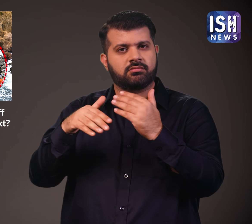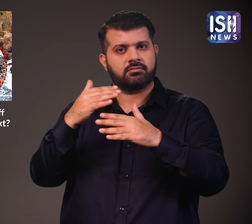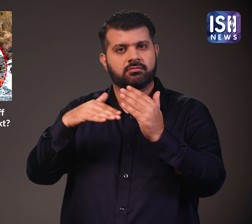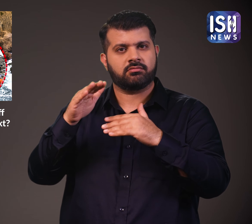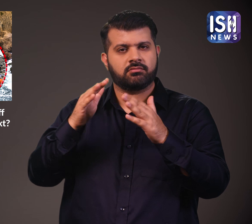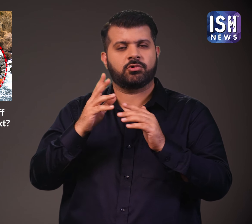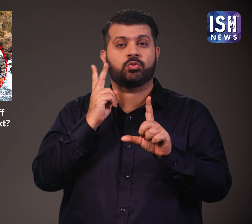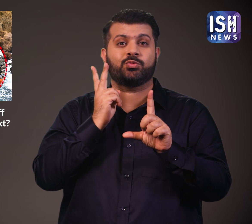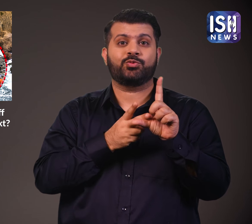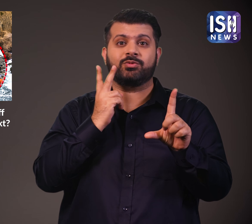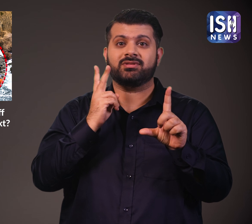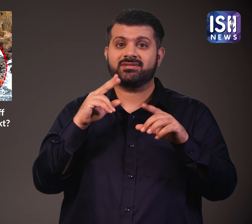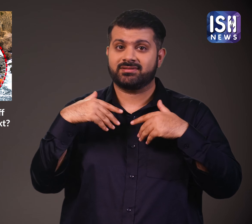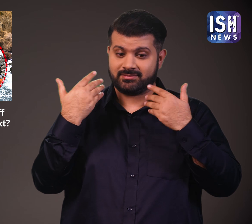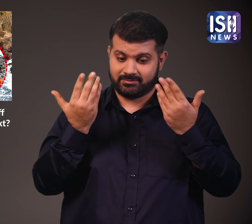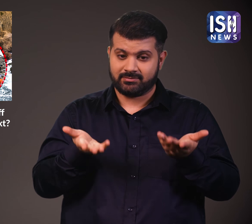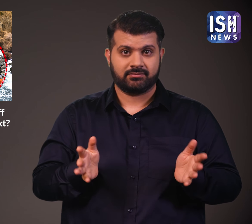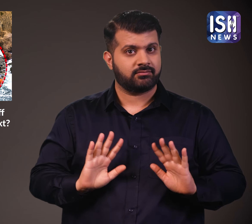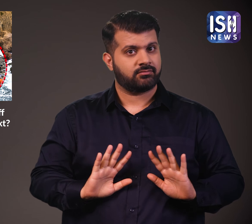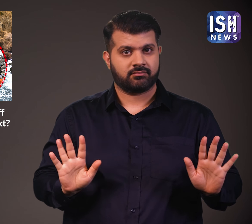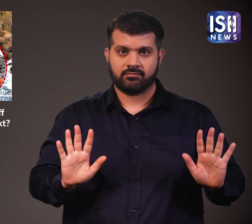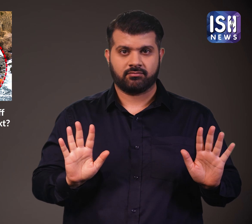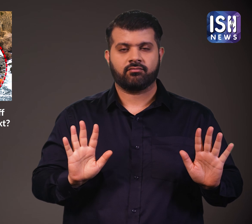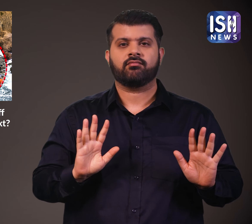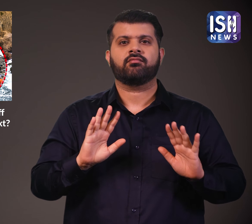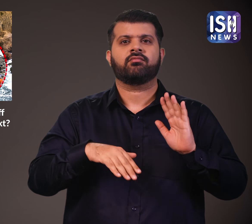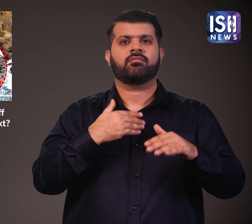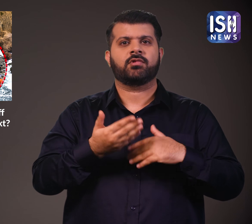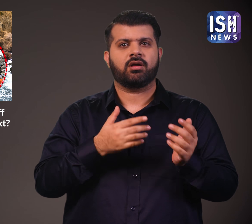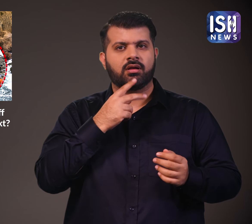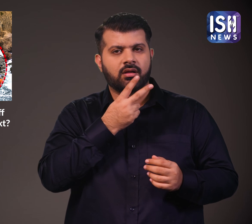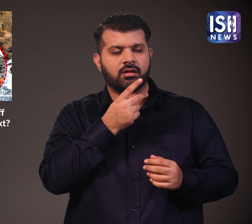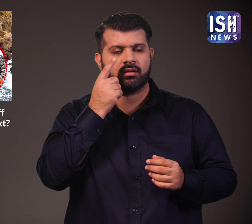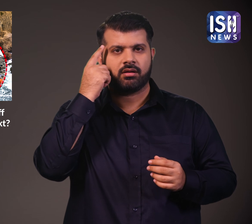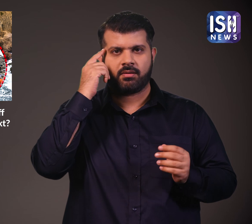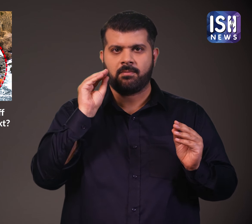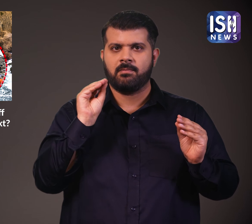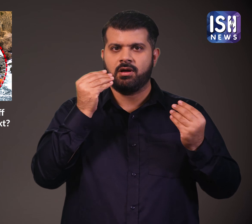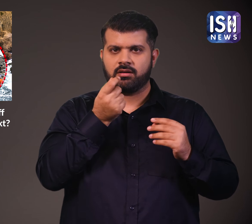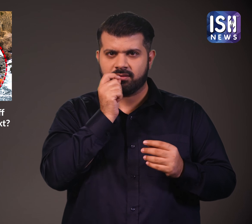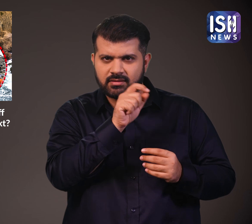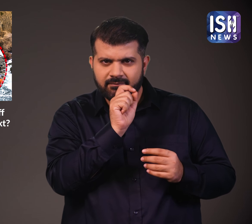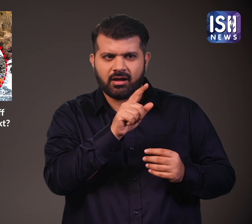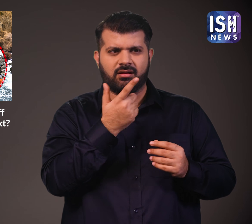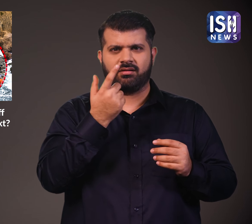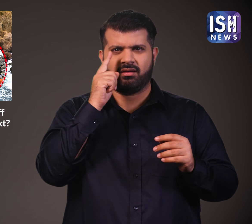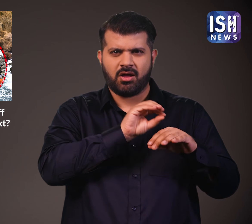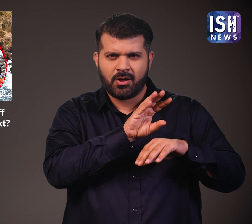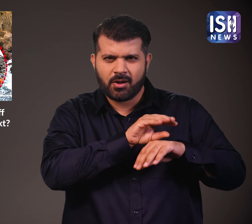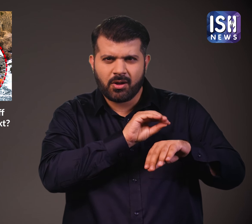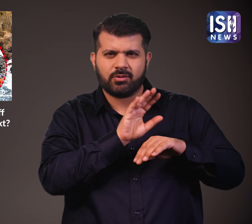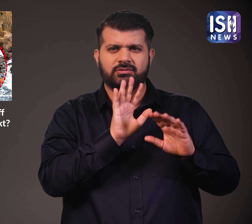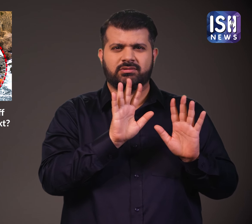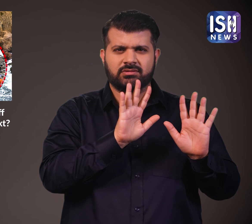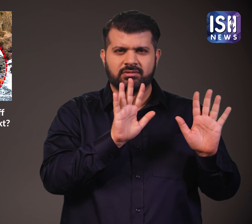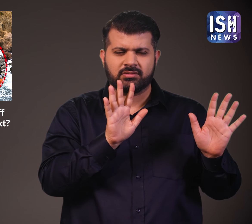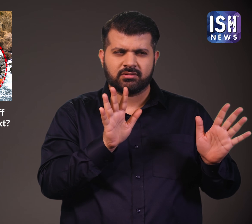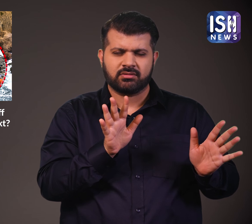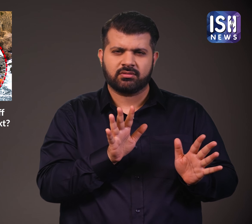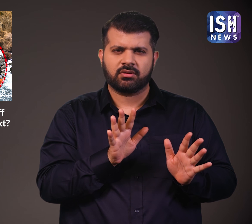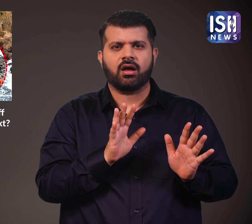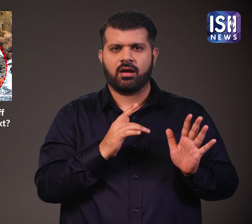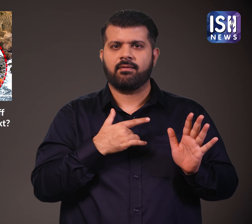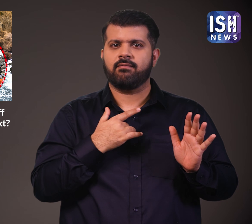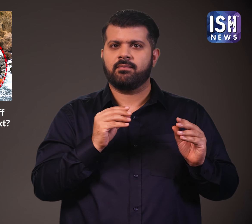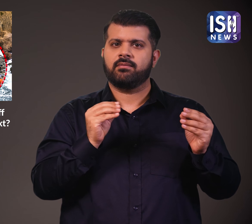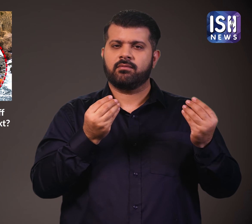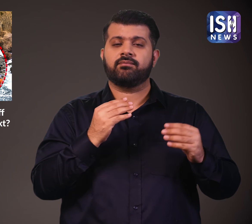After two years of medication and counseling, his condition improved.